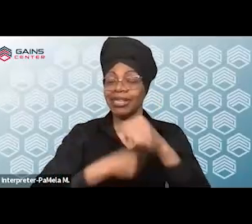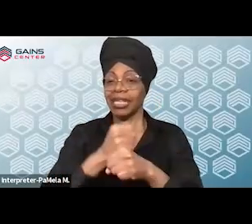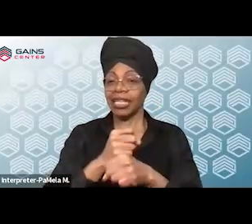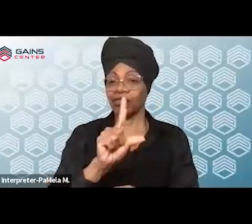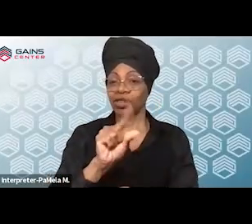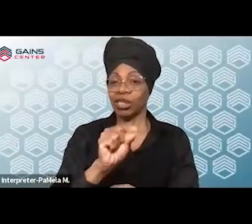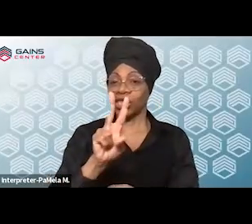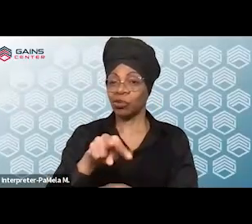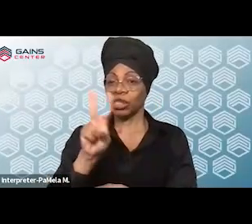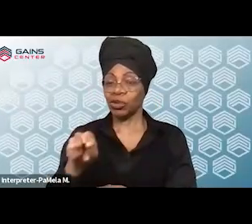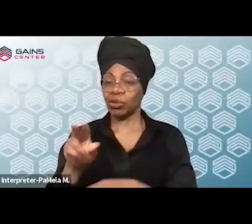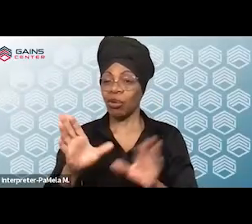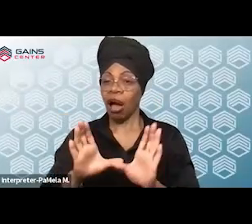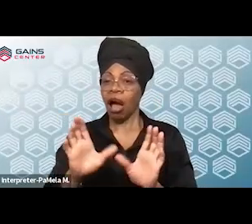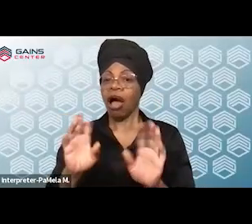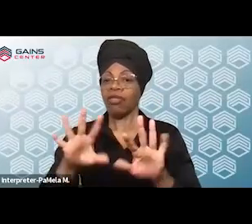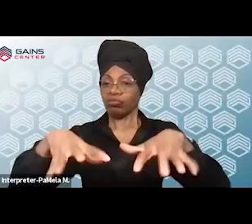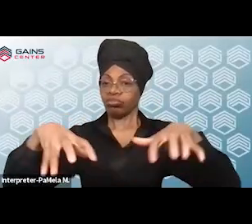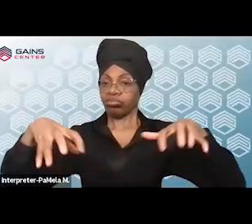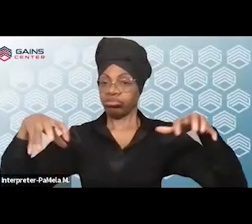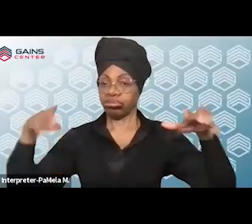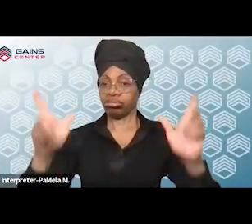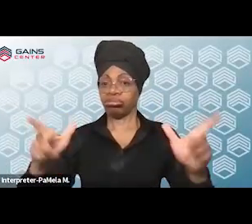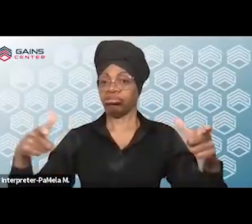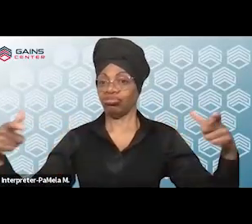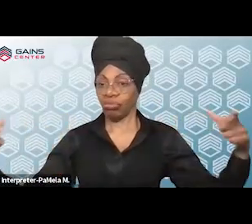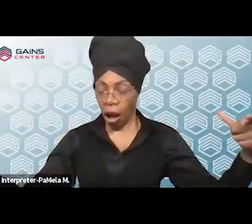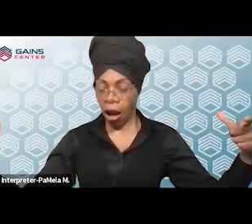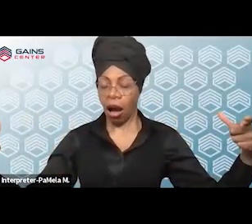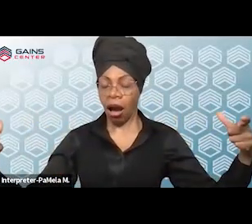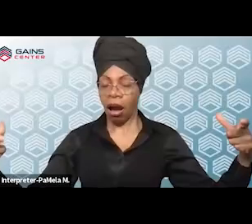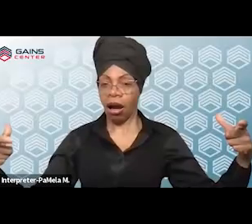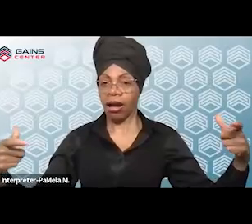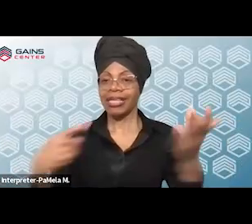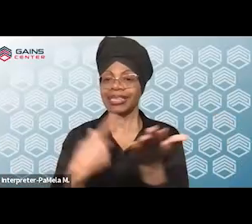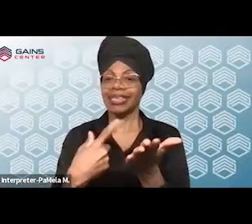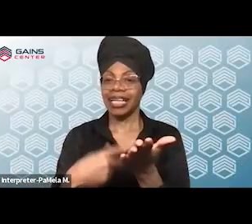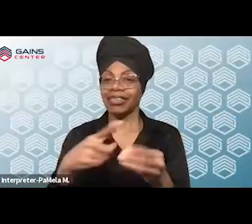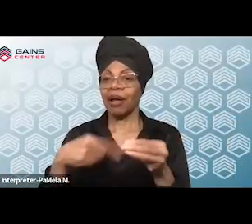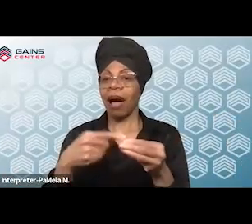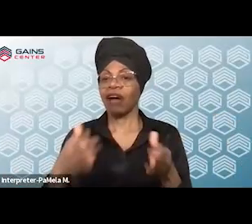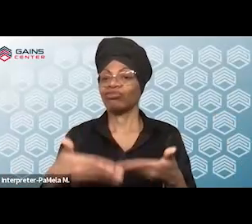Pretty large group of individuals, you know, talking about the delivery of behavioral science